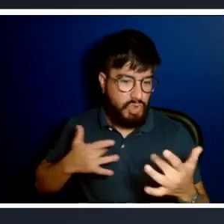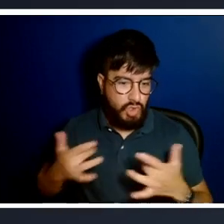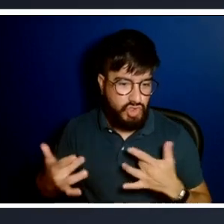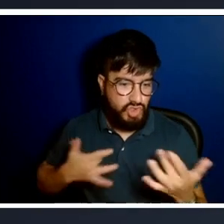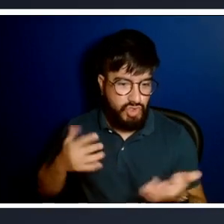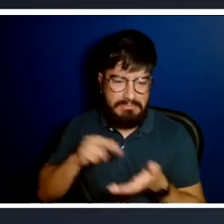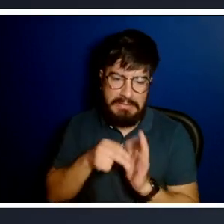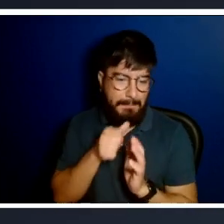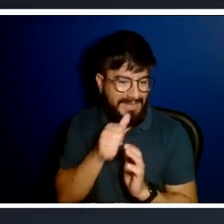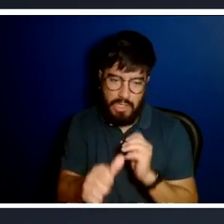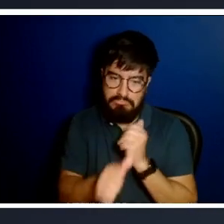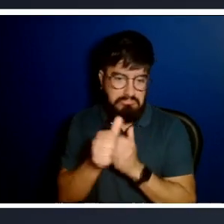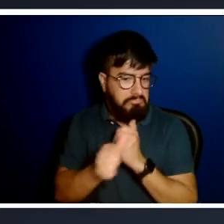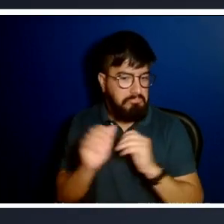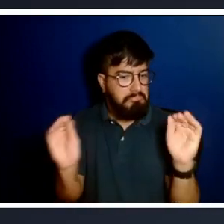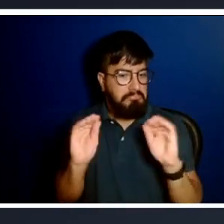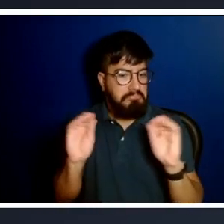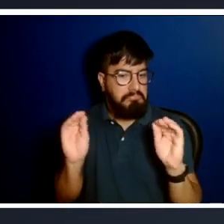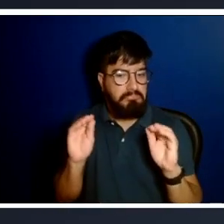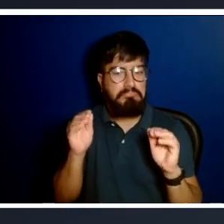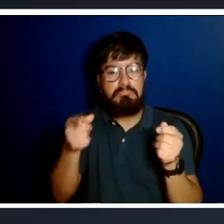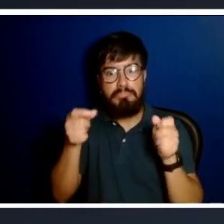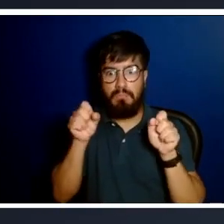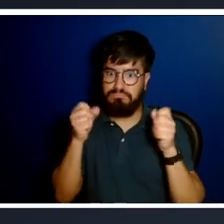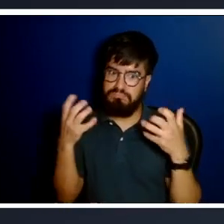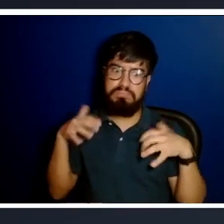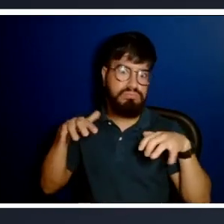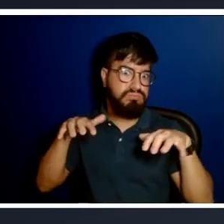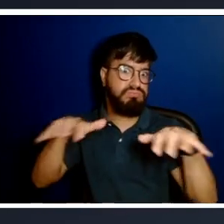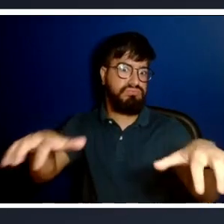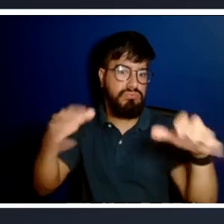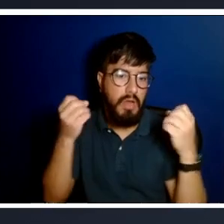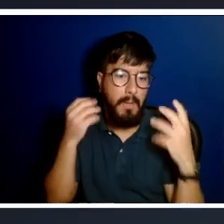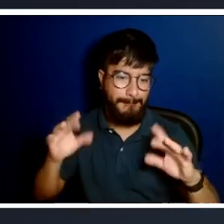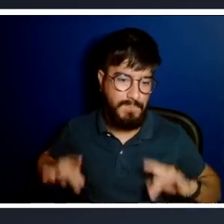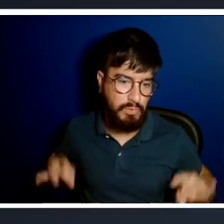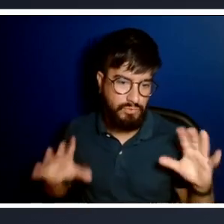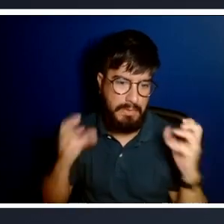there are plenty of these all over Australia. So, nothing to worry about right now but we still want